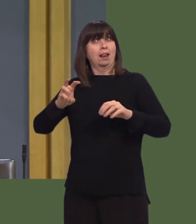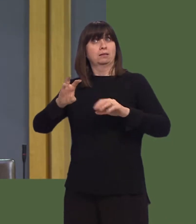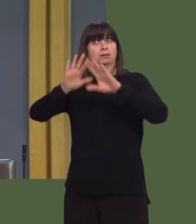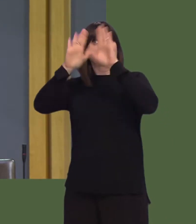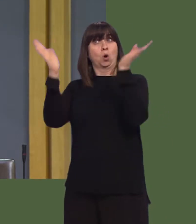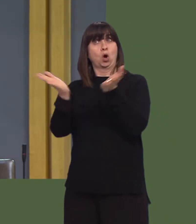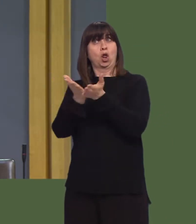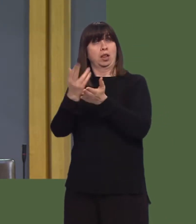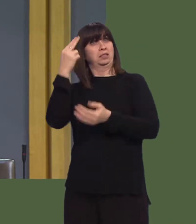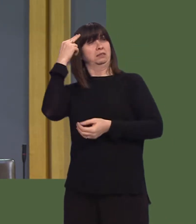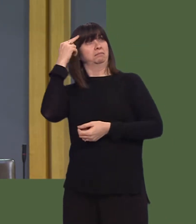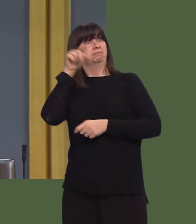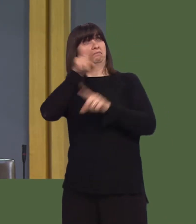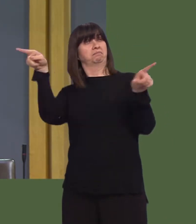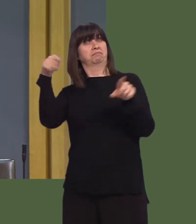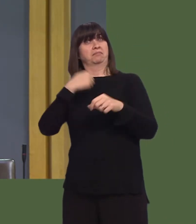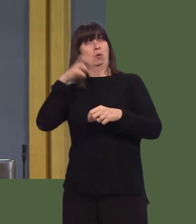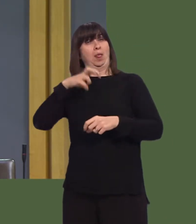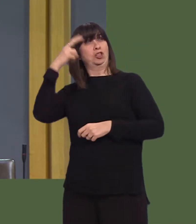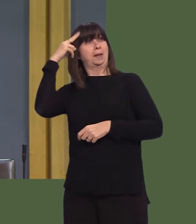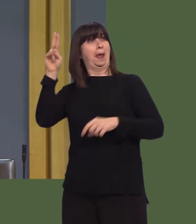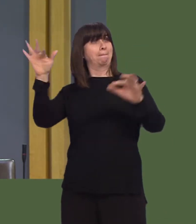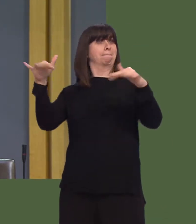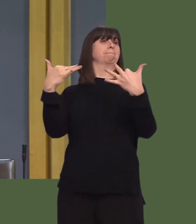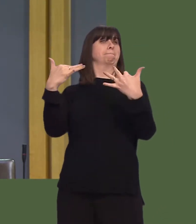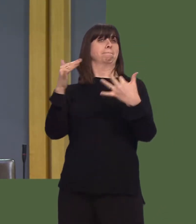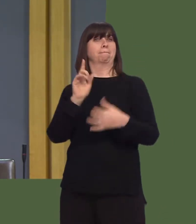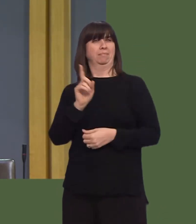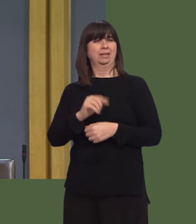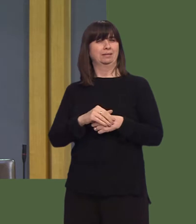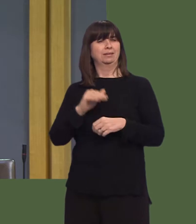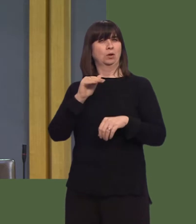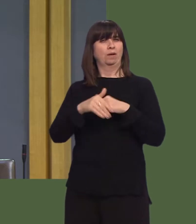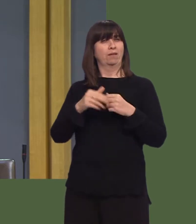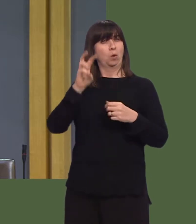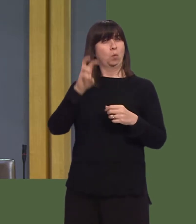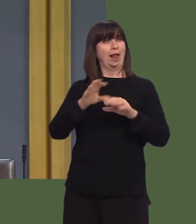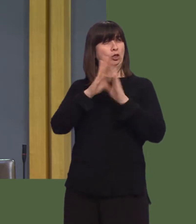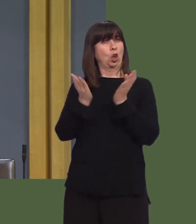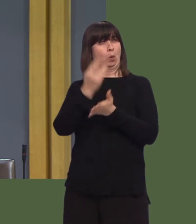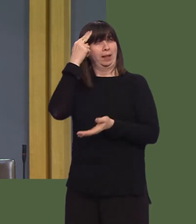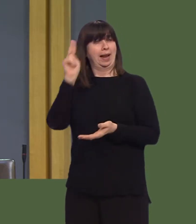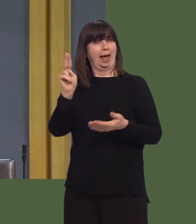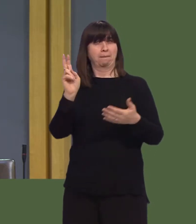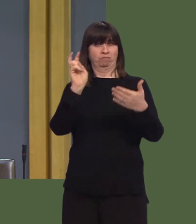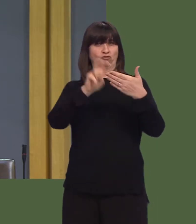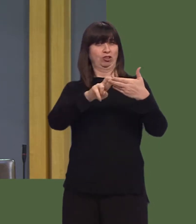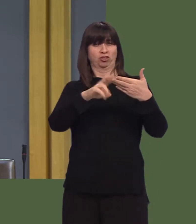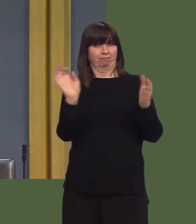I wonder if the First Minister could put in writing the reasons behind that decision not to measure Wales's global reputation, because I think that that is a useful indicator, particularly